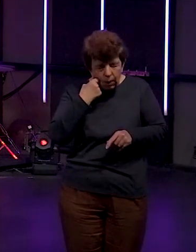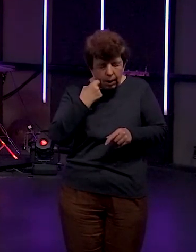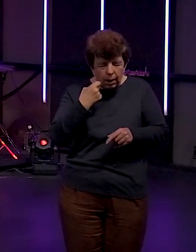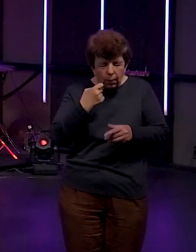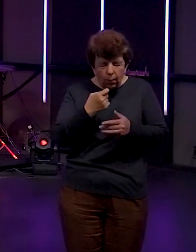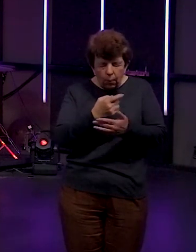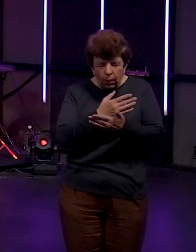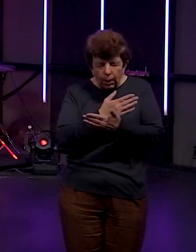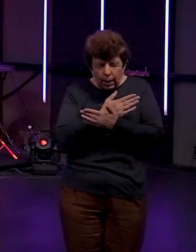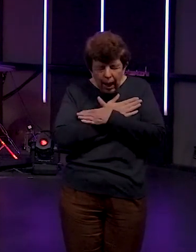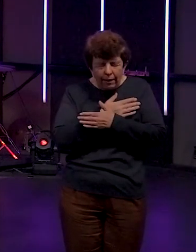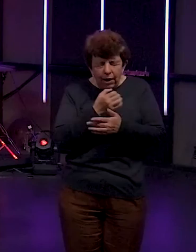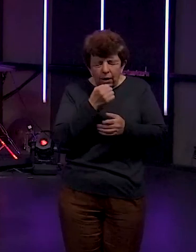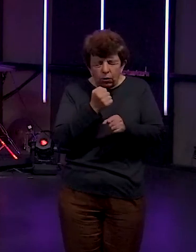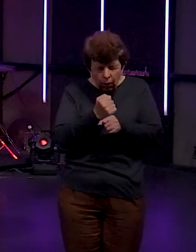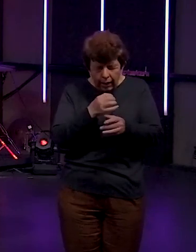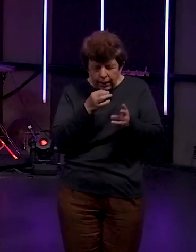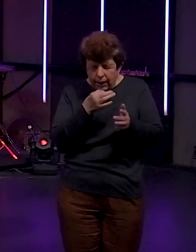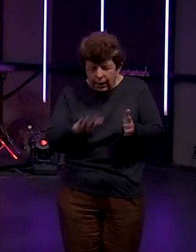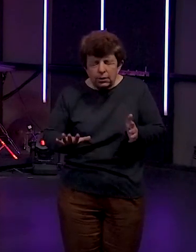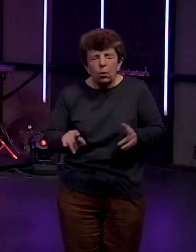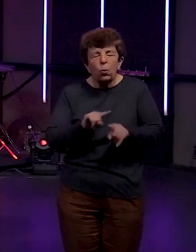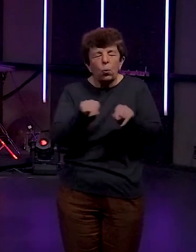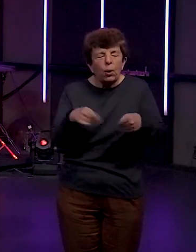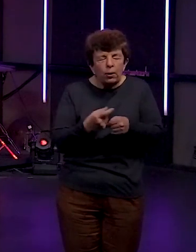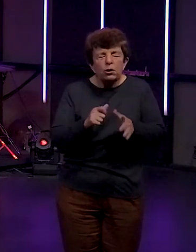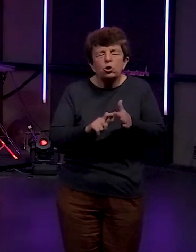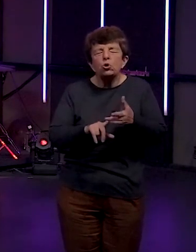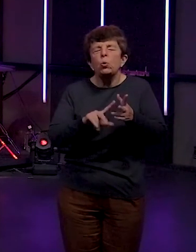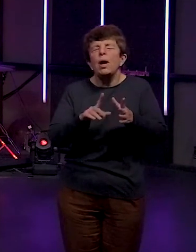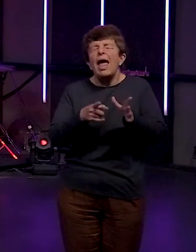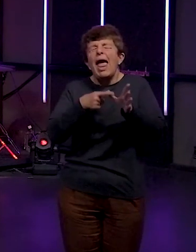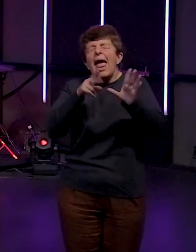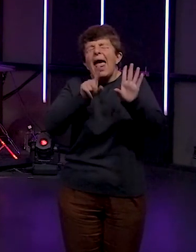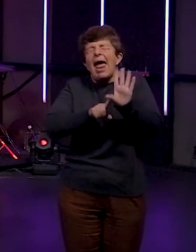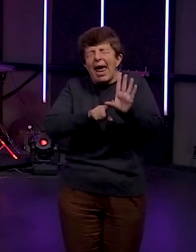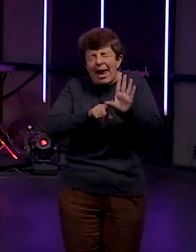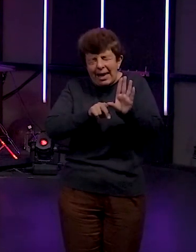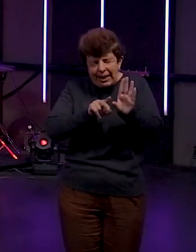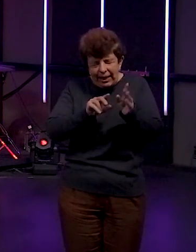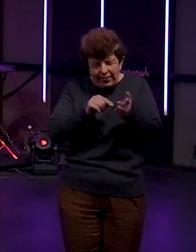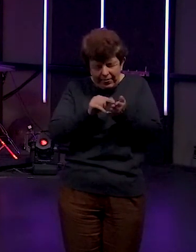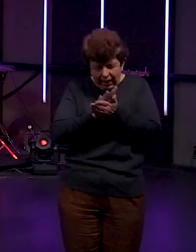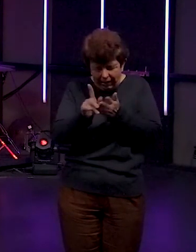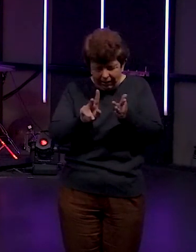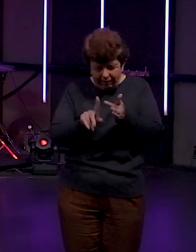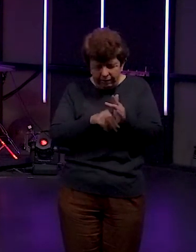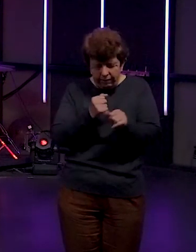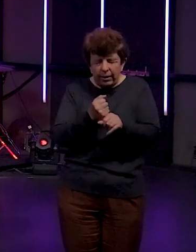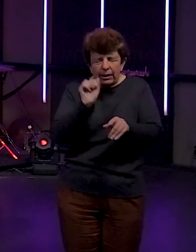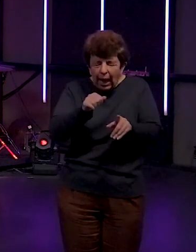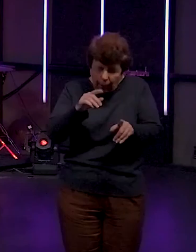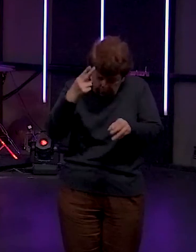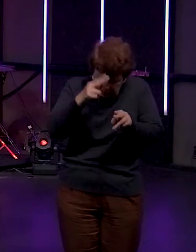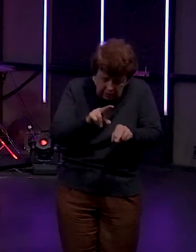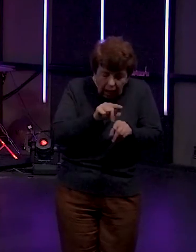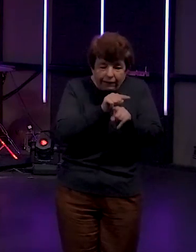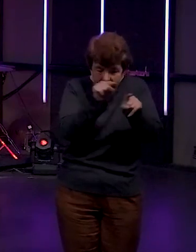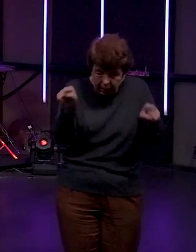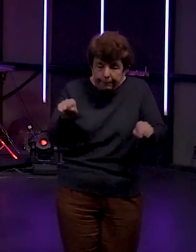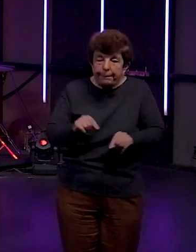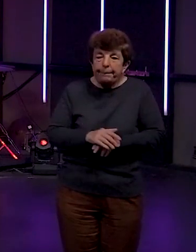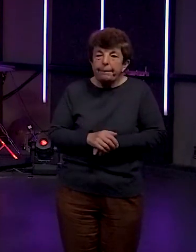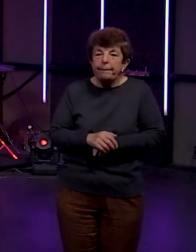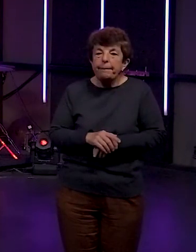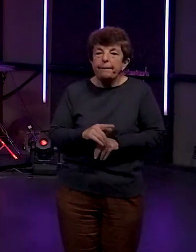grandkids, that we would do anything for them, that we would even die for them and